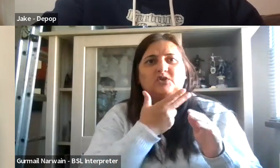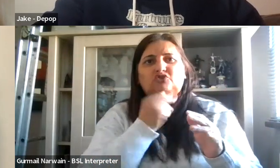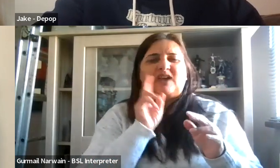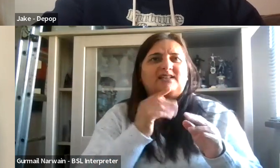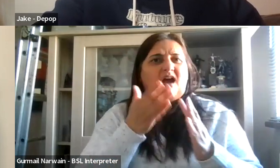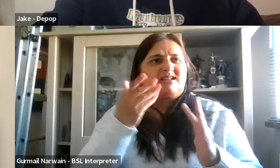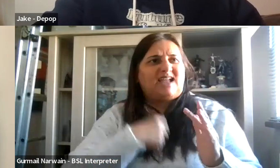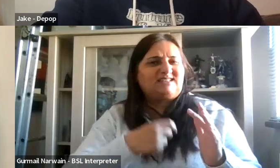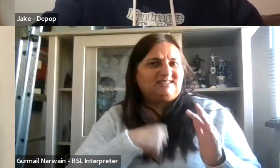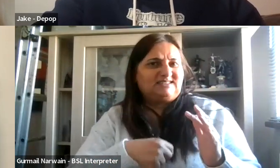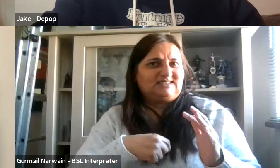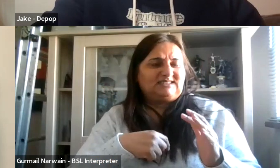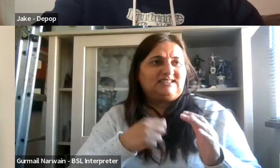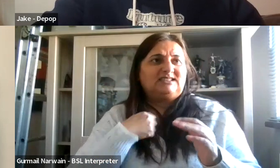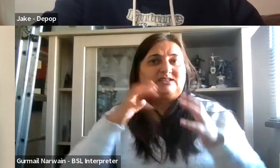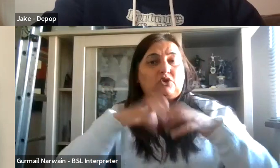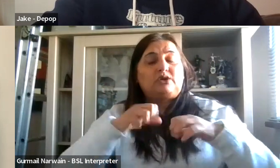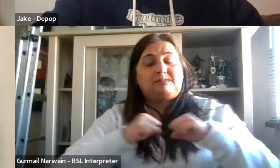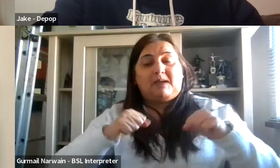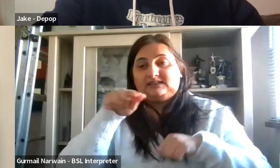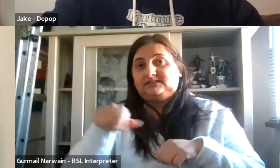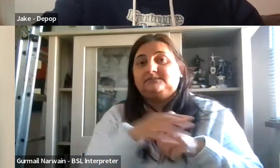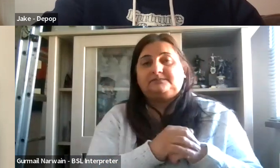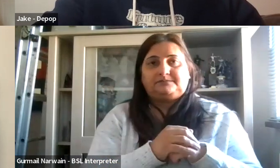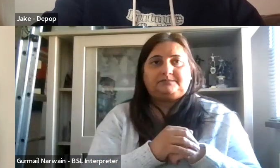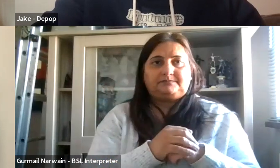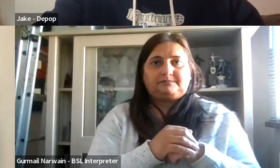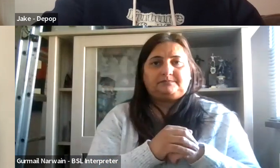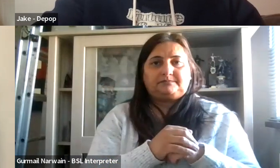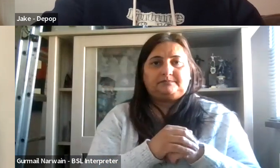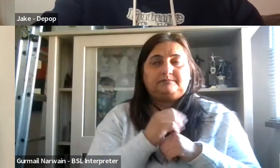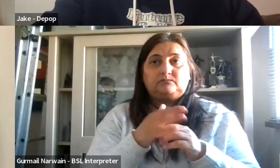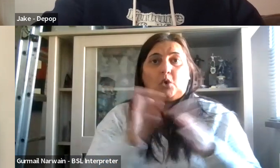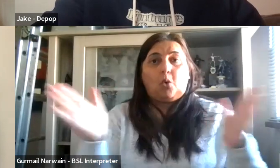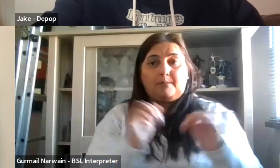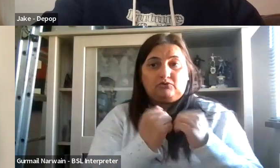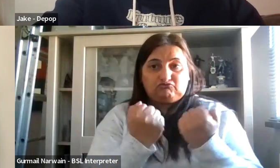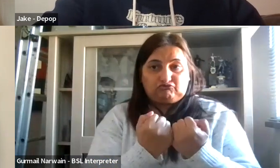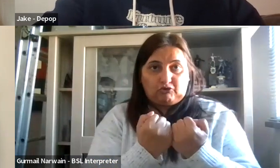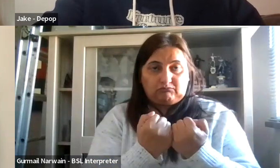identities in technology space. identities in our technology space. And then we have some open groups that we consider safe spaces. And then we have open groups that we consider safe spaces.